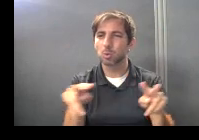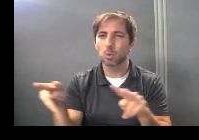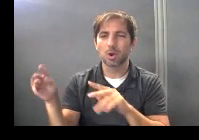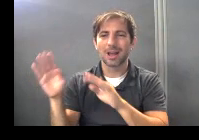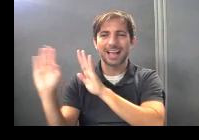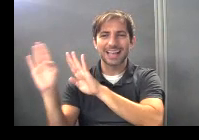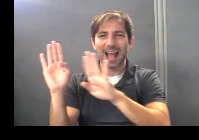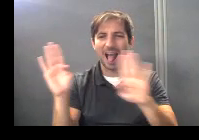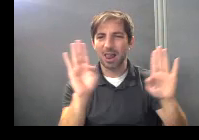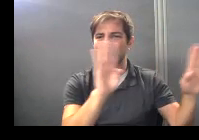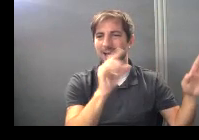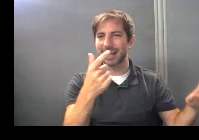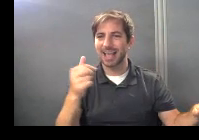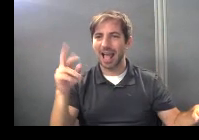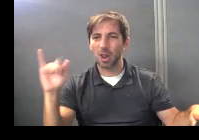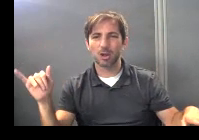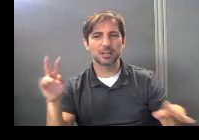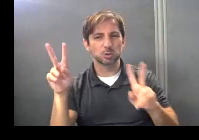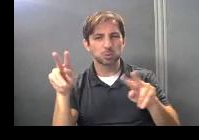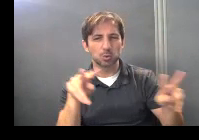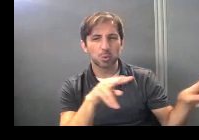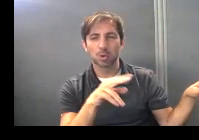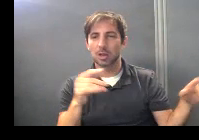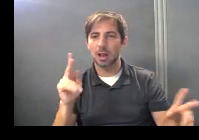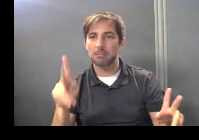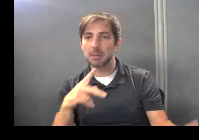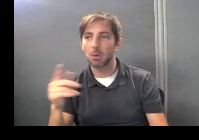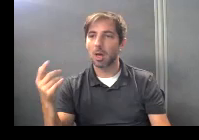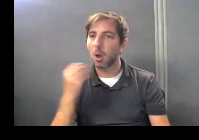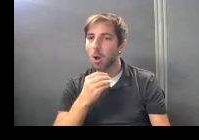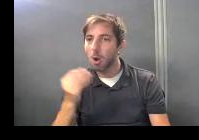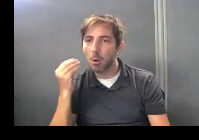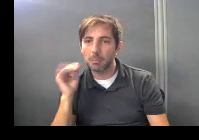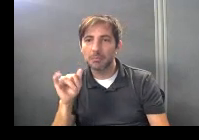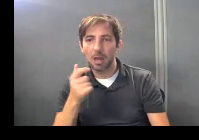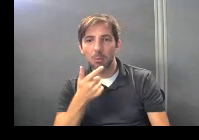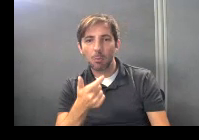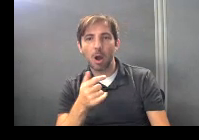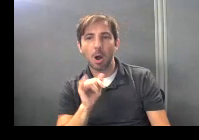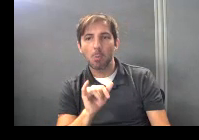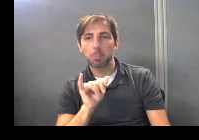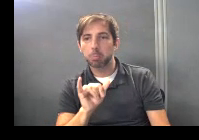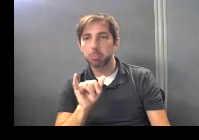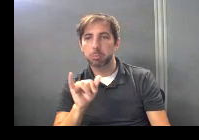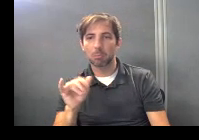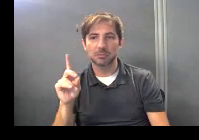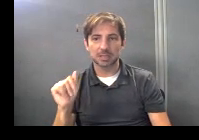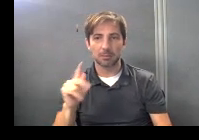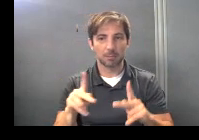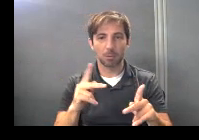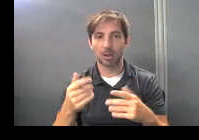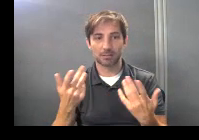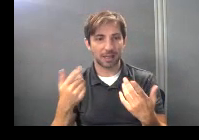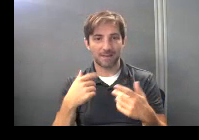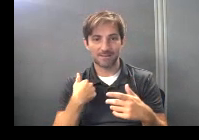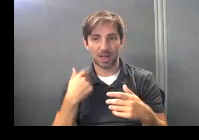IT'S BEEN INCREDIBLY -- IT'S REALLY MADE ART ACCESSIBLE IN DIFFERENT WAYS TO PEOPLE WHO